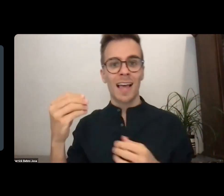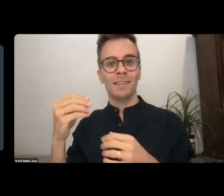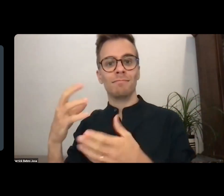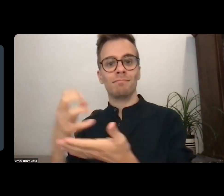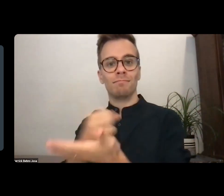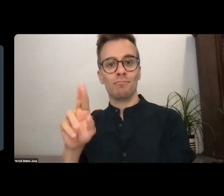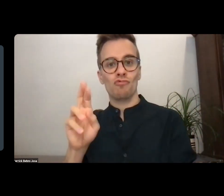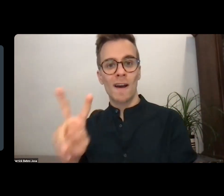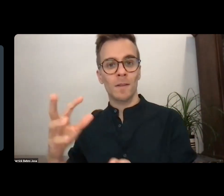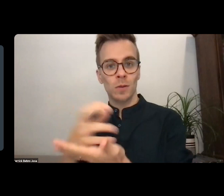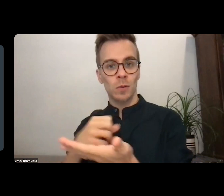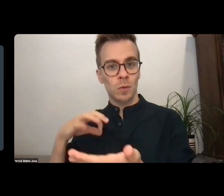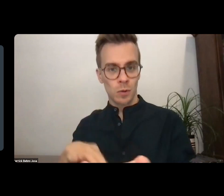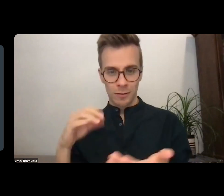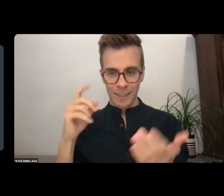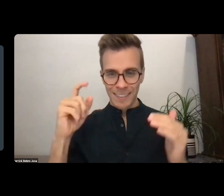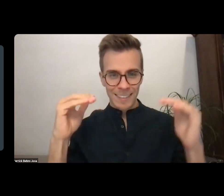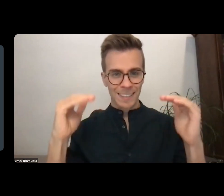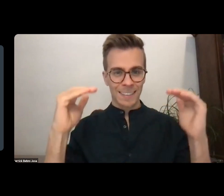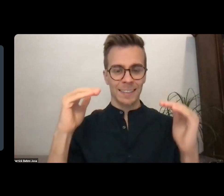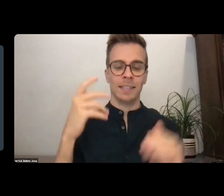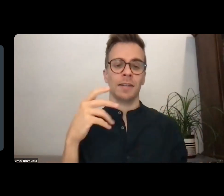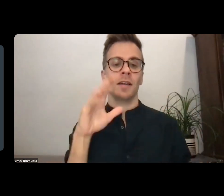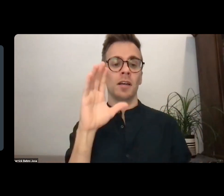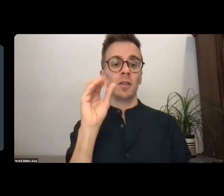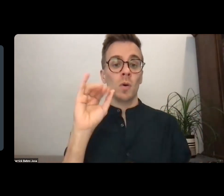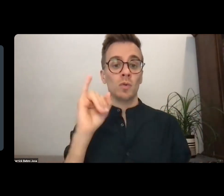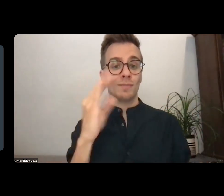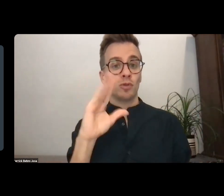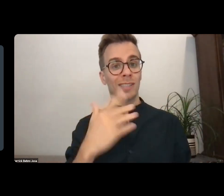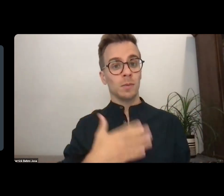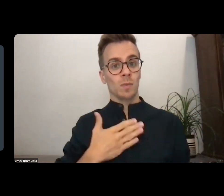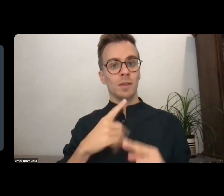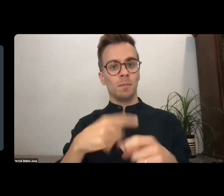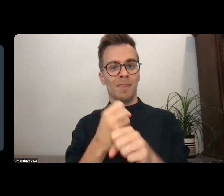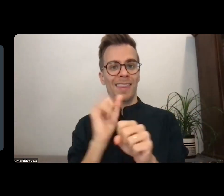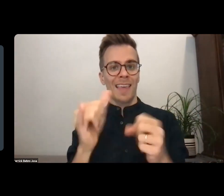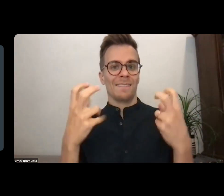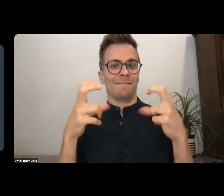So, in terms of building costs, and with revenue streams, there does need to be a balance and consideration of that.